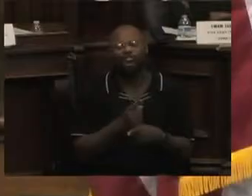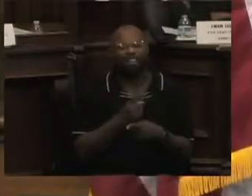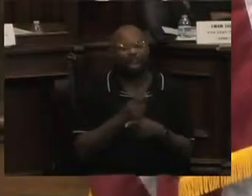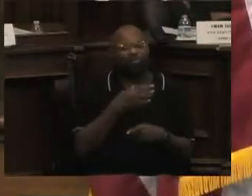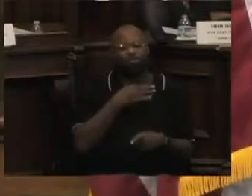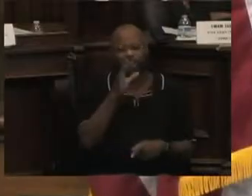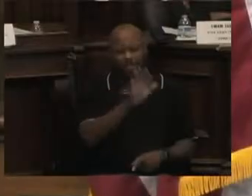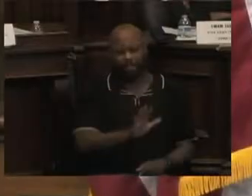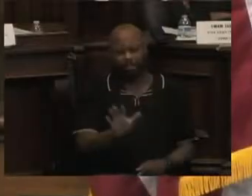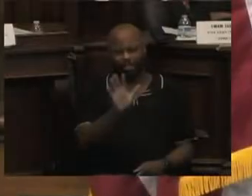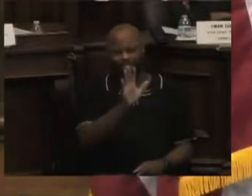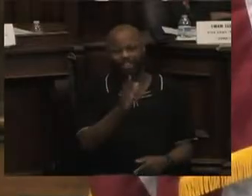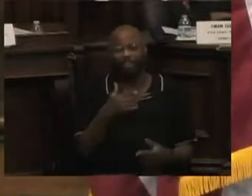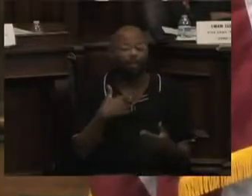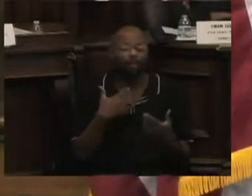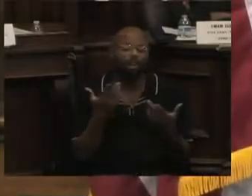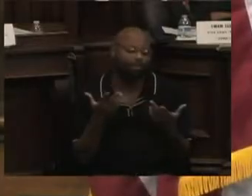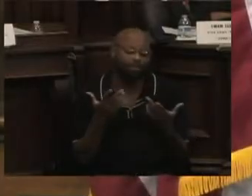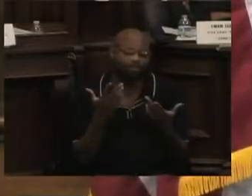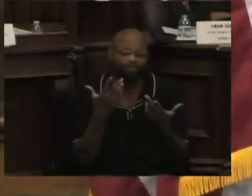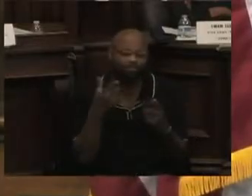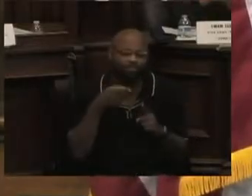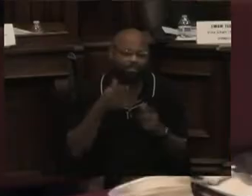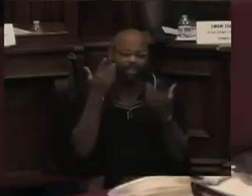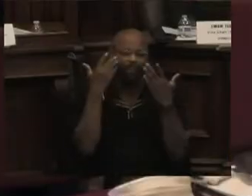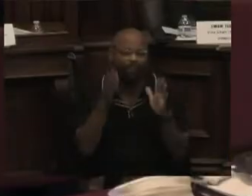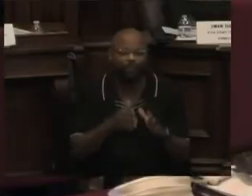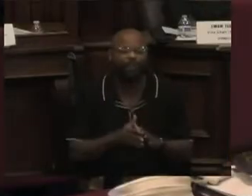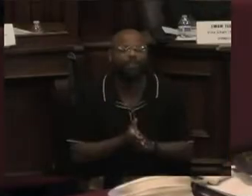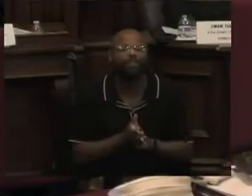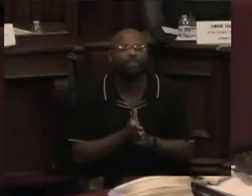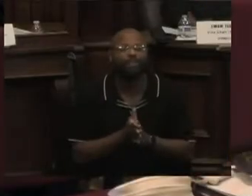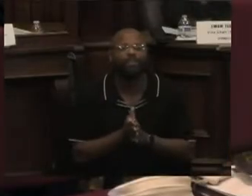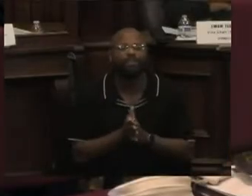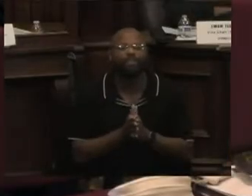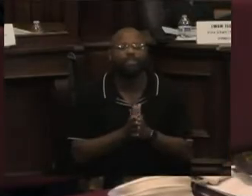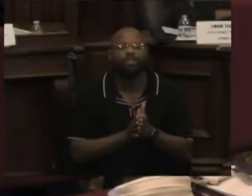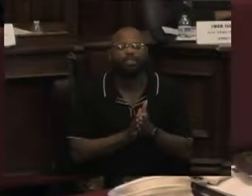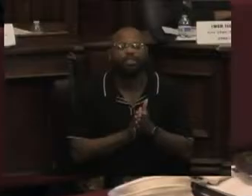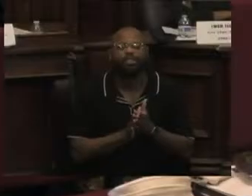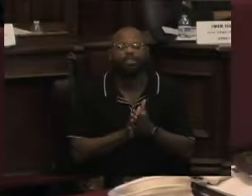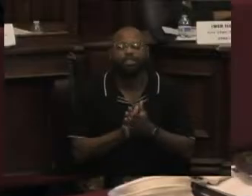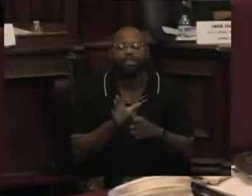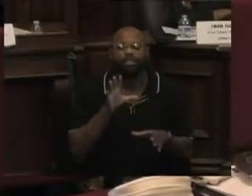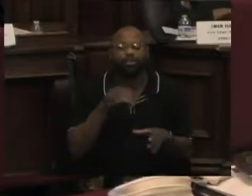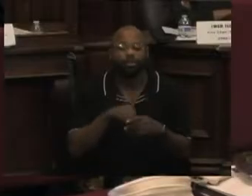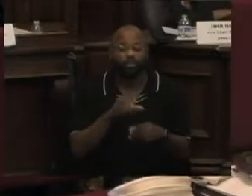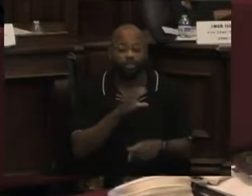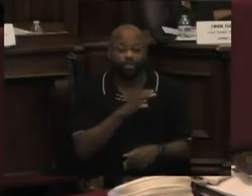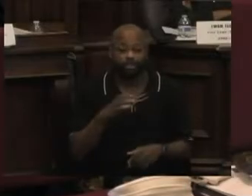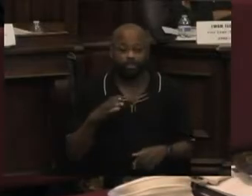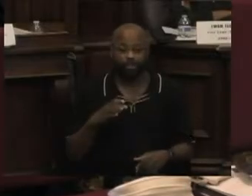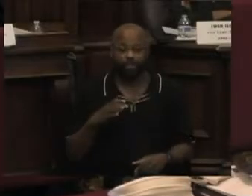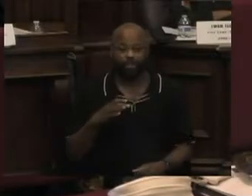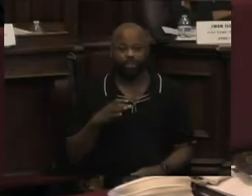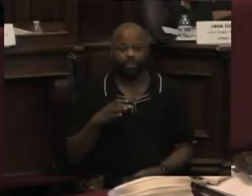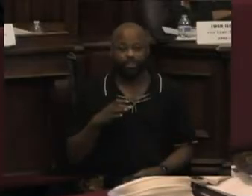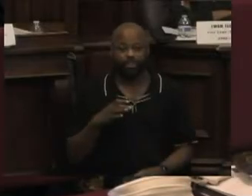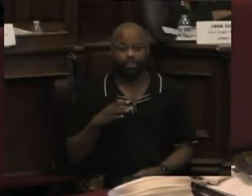turned slowly. So yeah. You